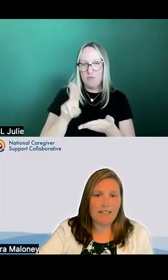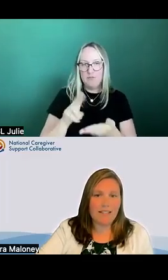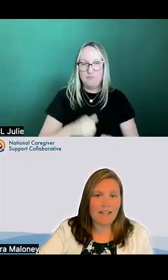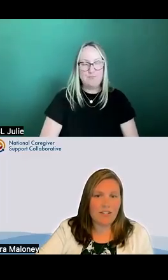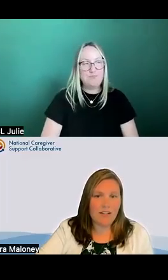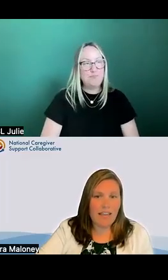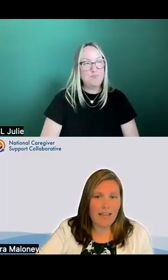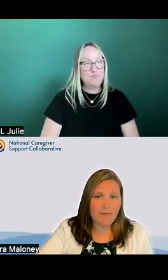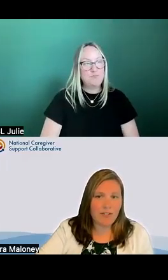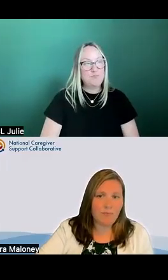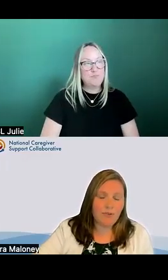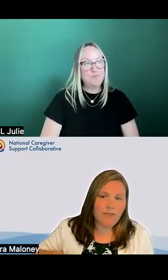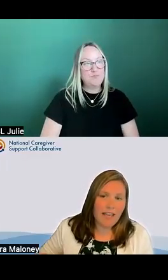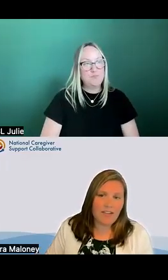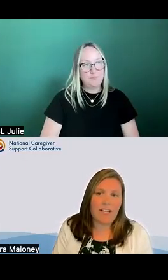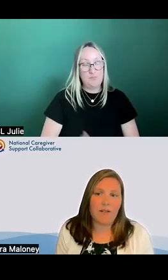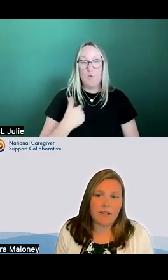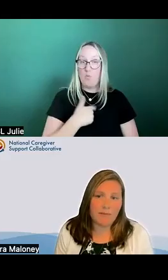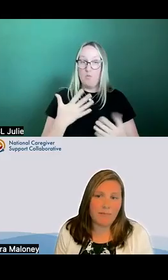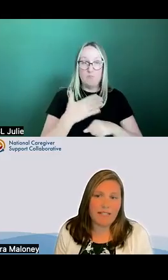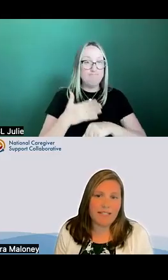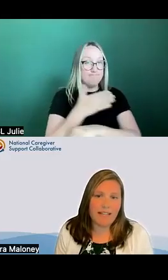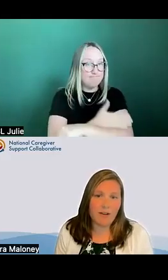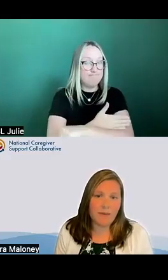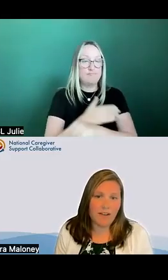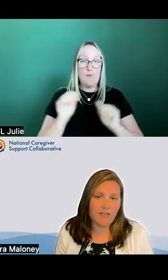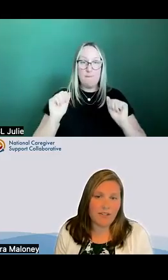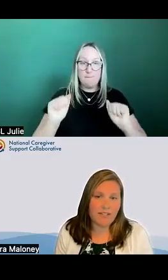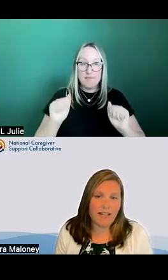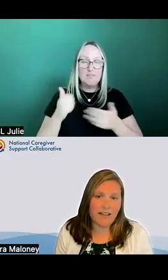This initiative aims to improve the aging network's ability to help caregivers